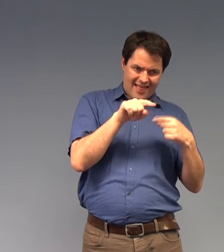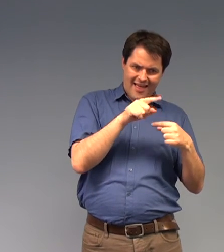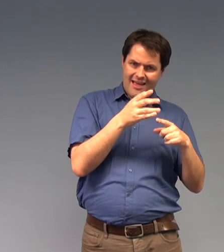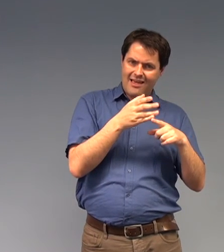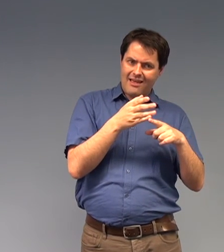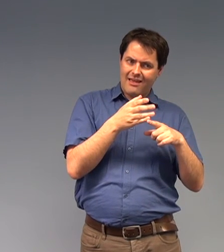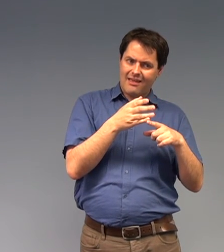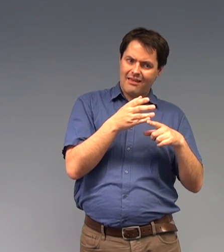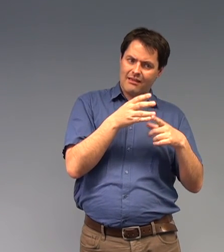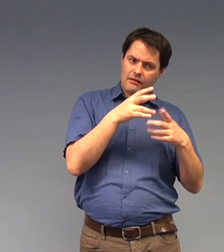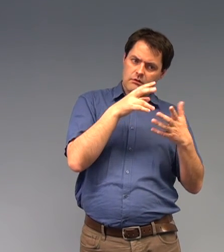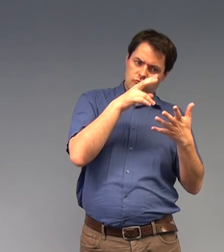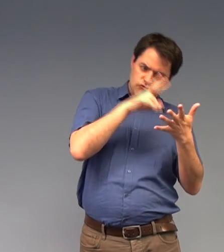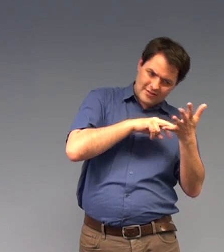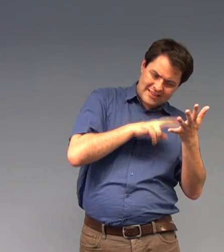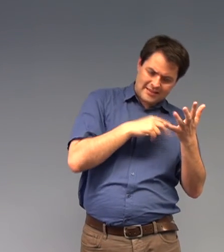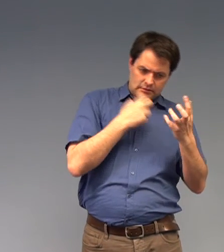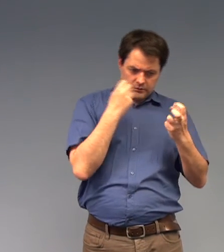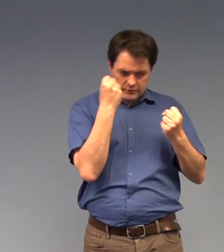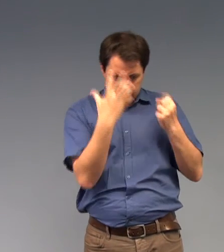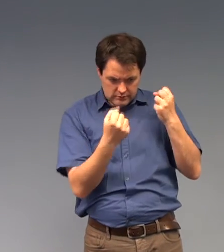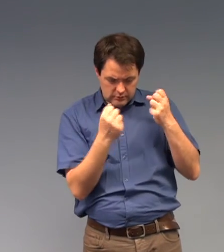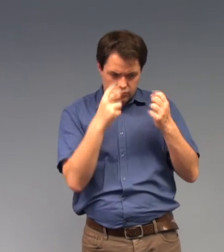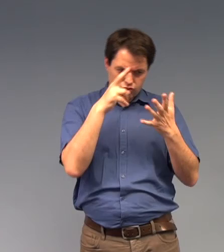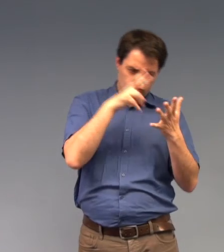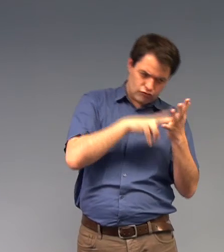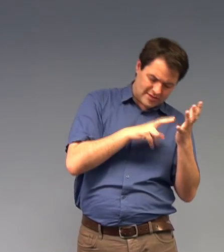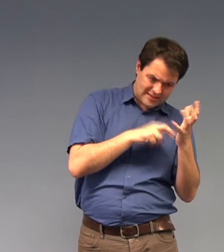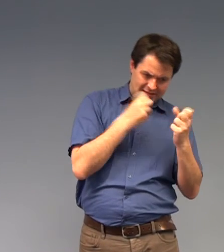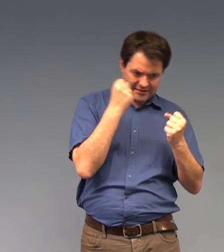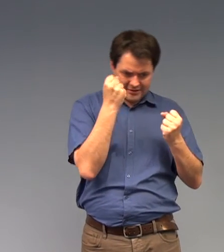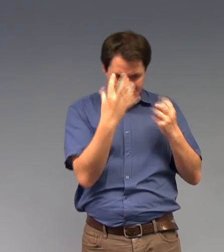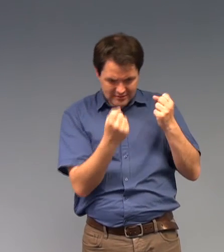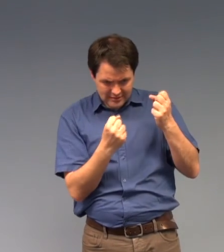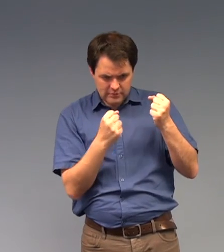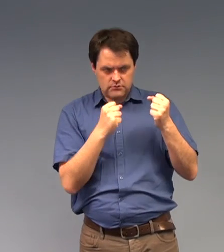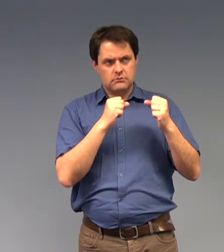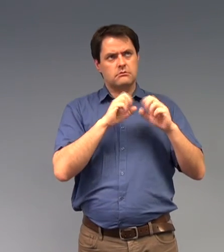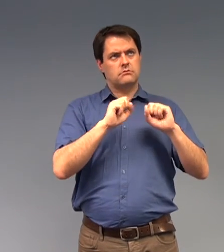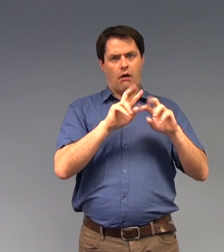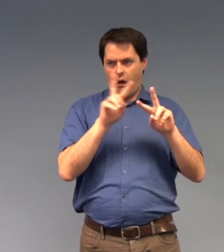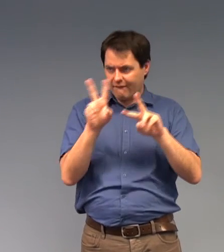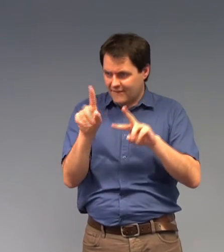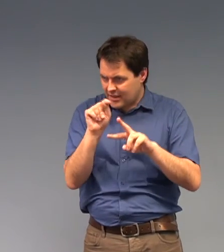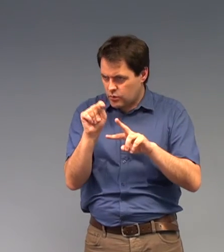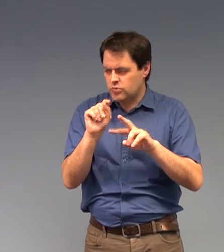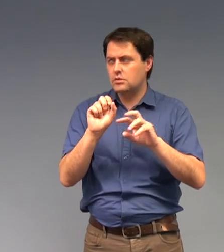I said previously in the presentation that the DIs read the script.